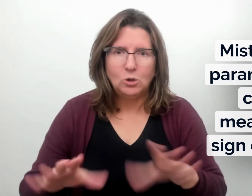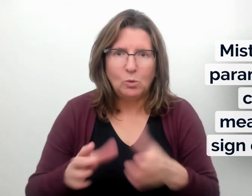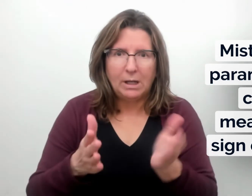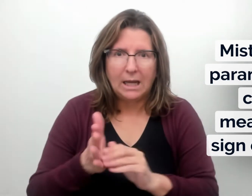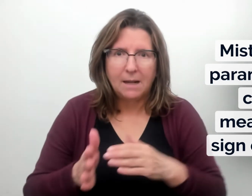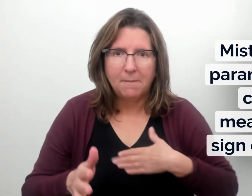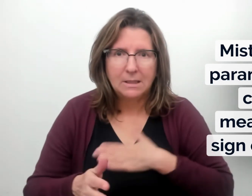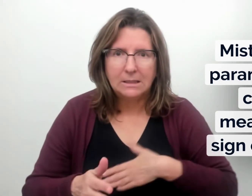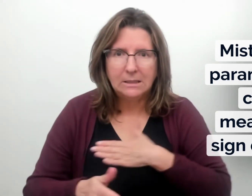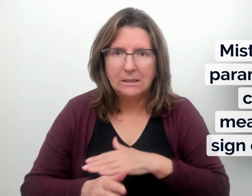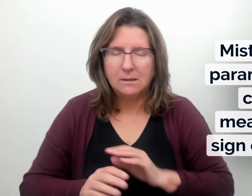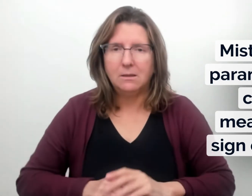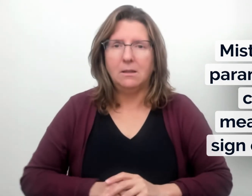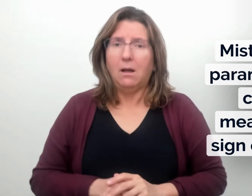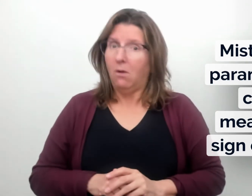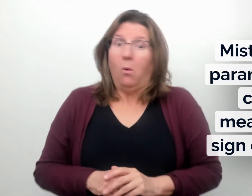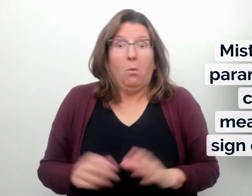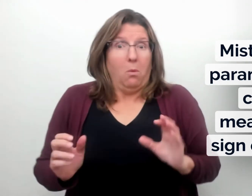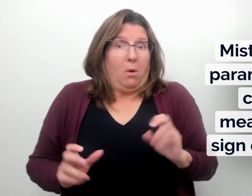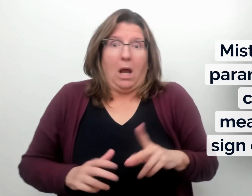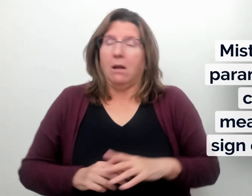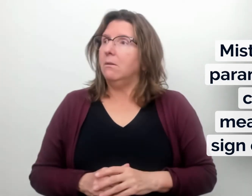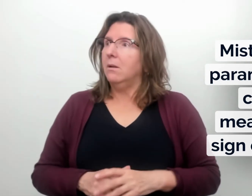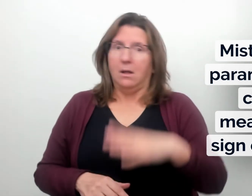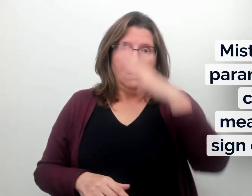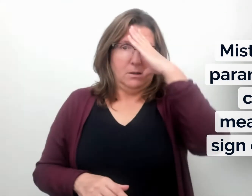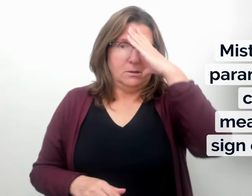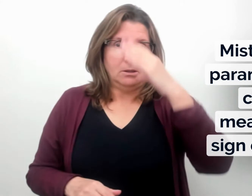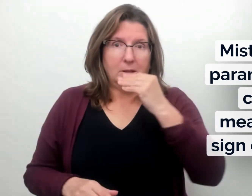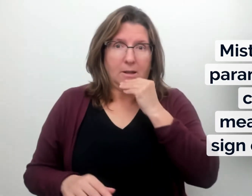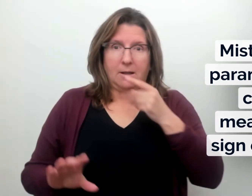I asked her, 'do that again.' and she said 'okay' . . .